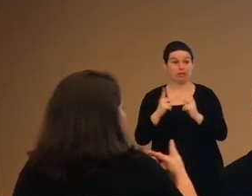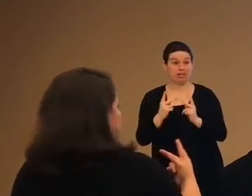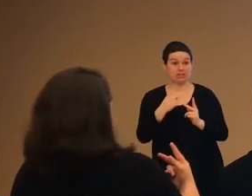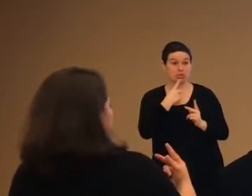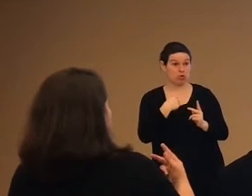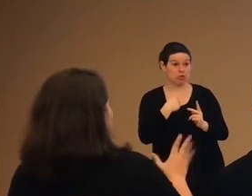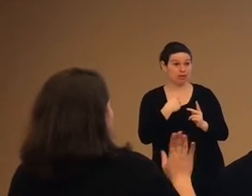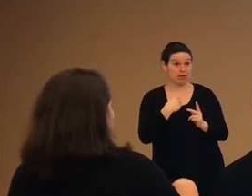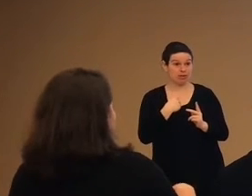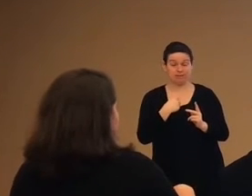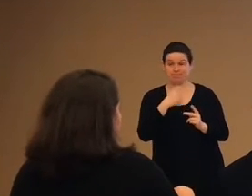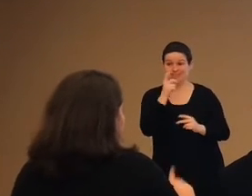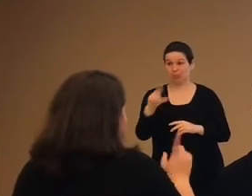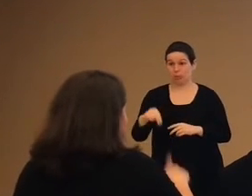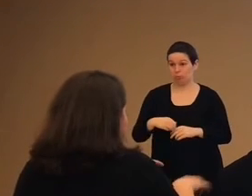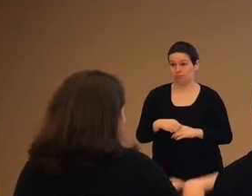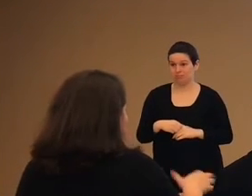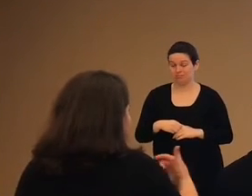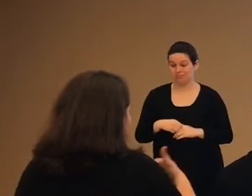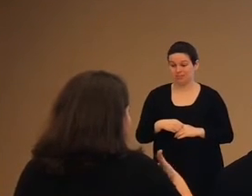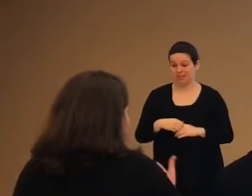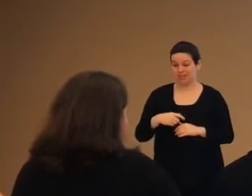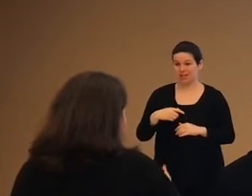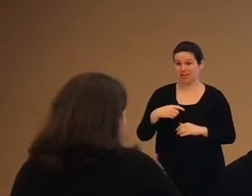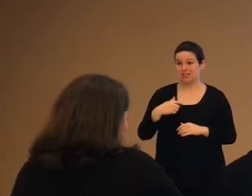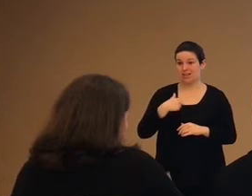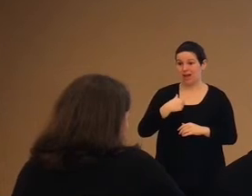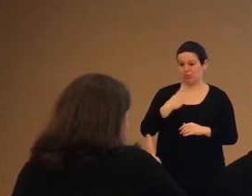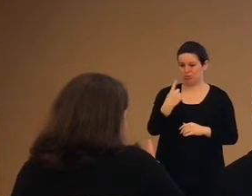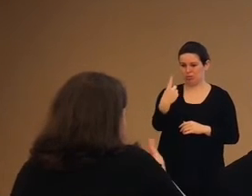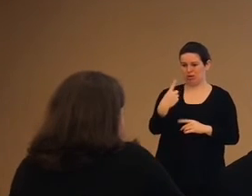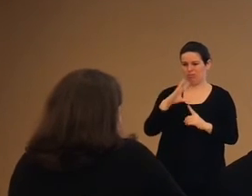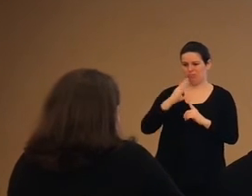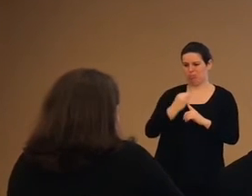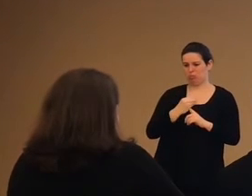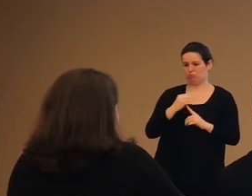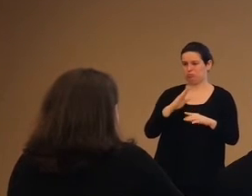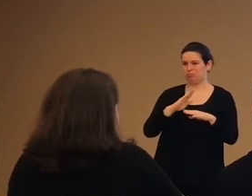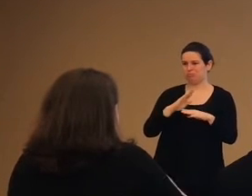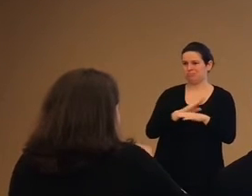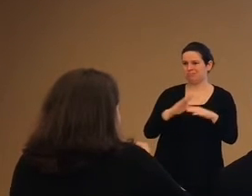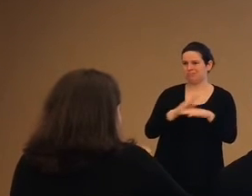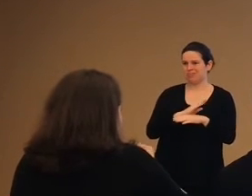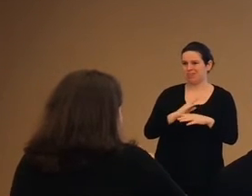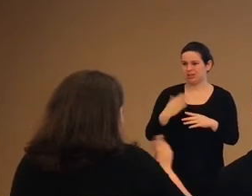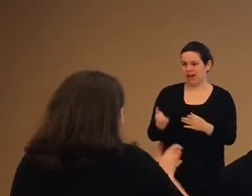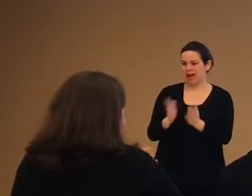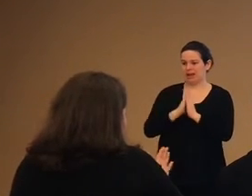Option because apparently I was one of the first cultural institutions that had asked to be billed for an entire year of it